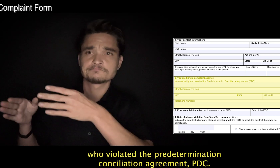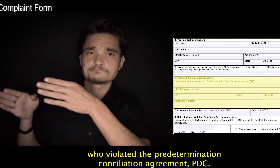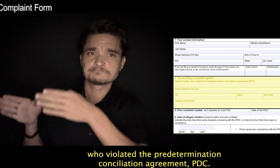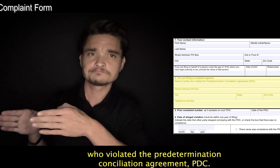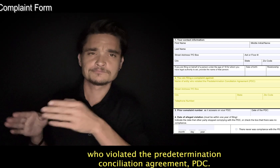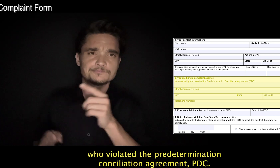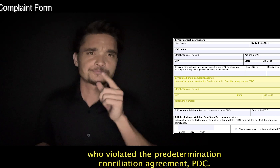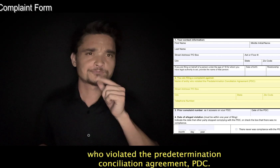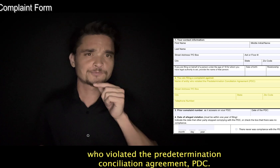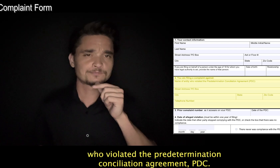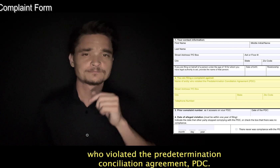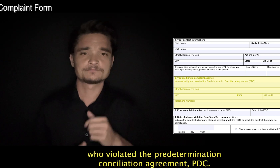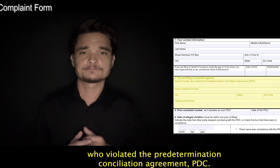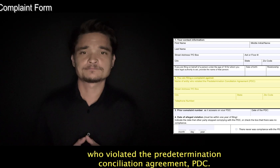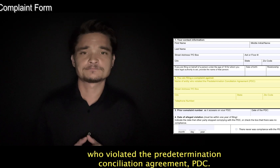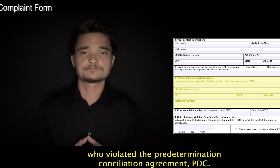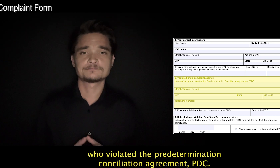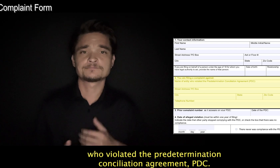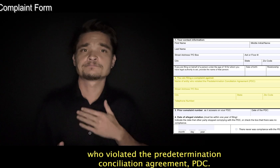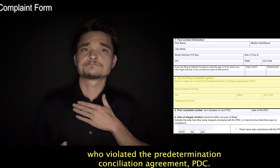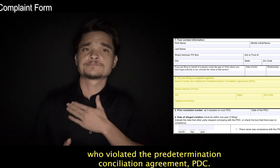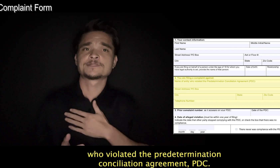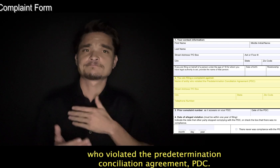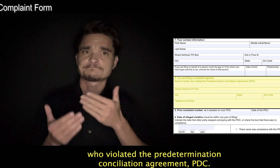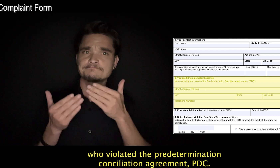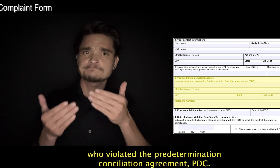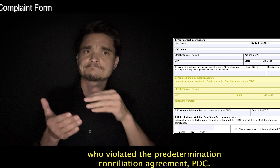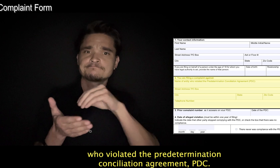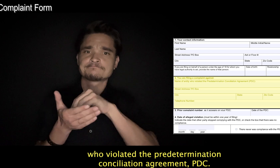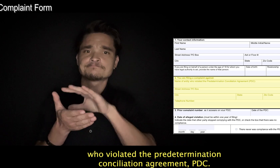who violated the predetermination conciliation agreement, PDC.